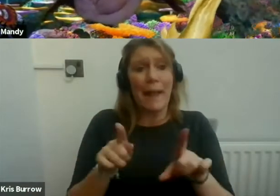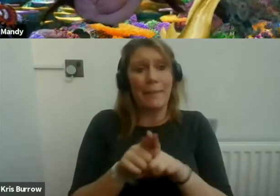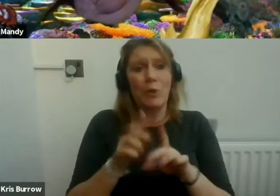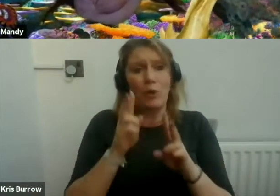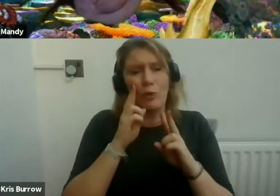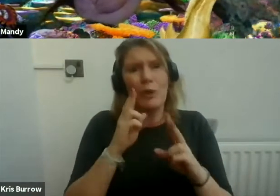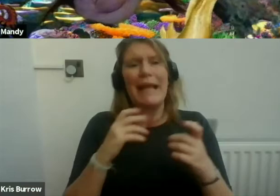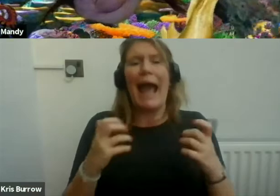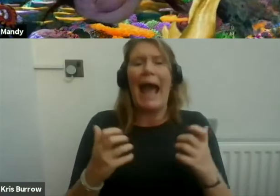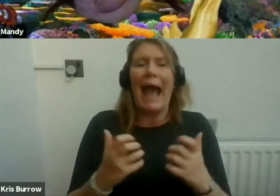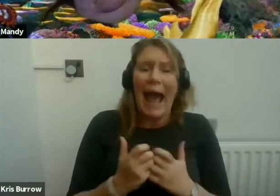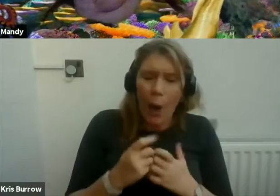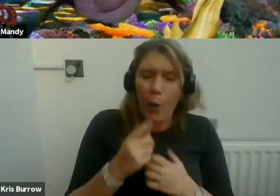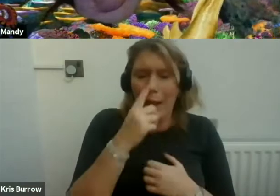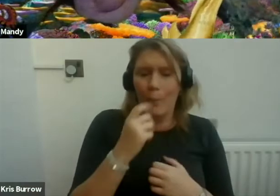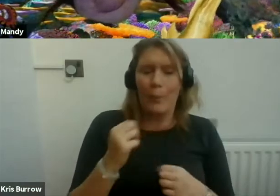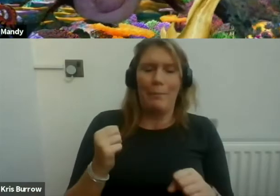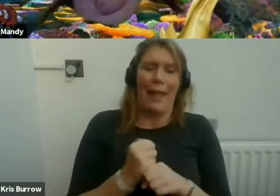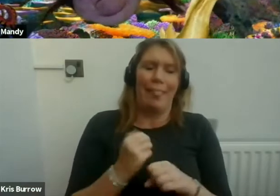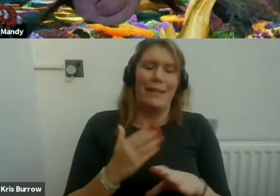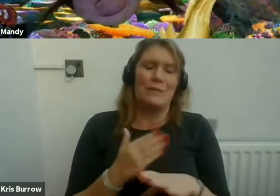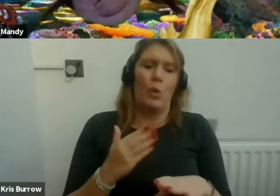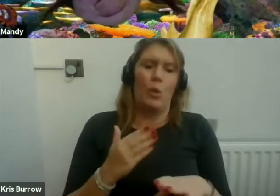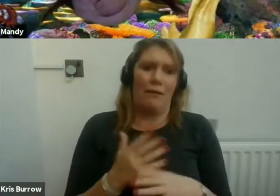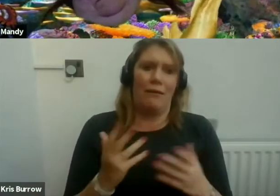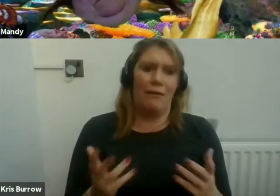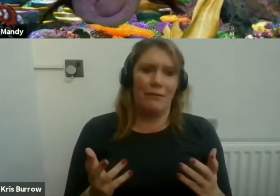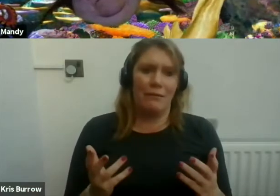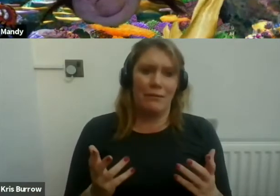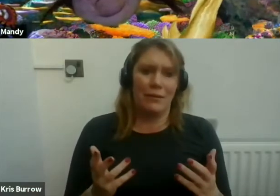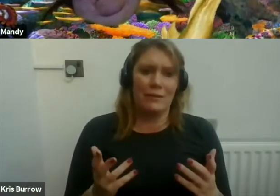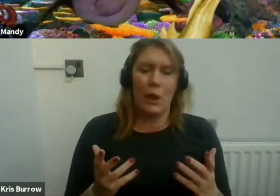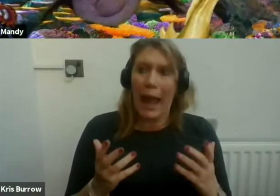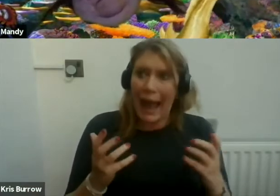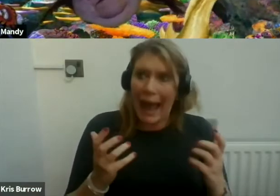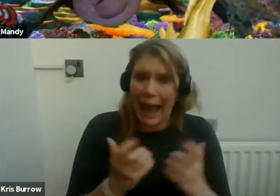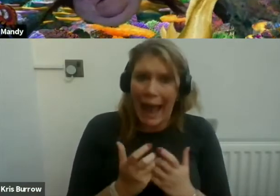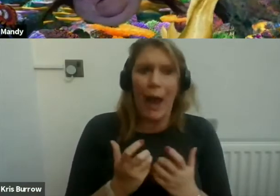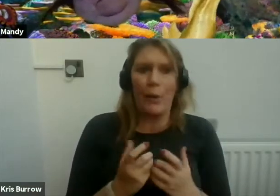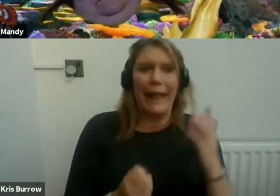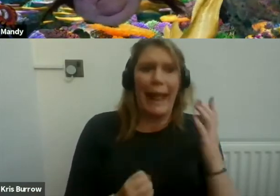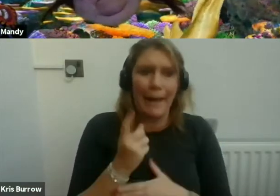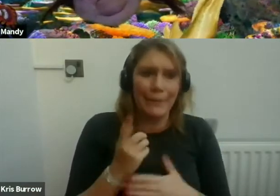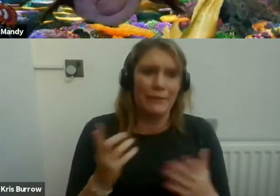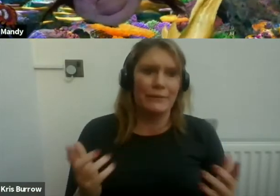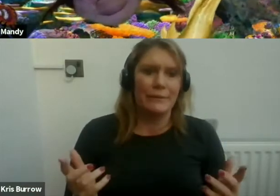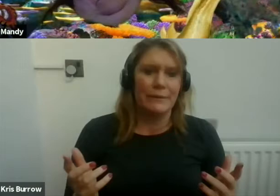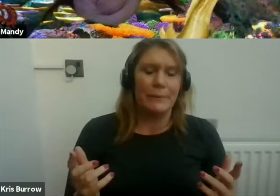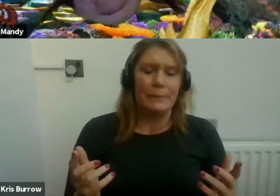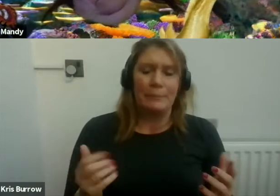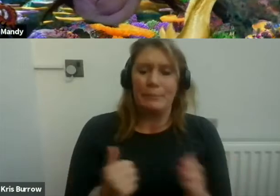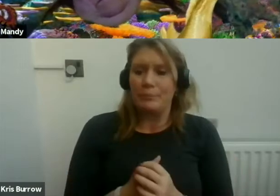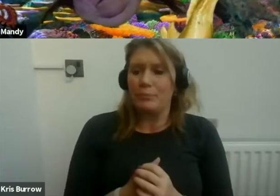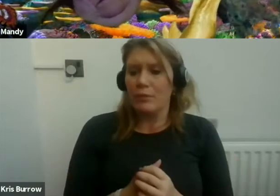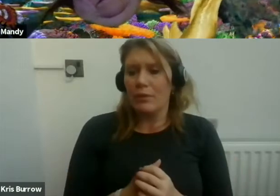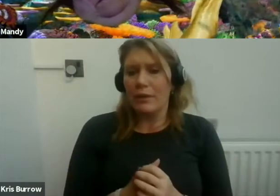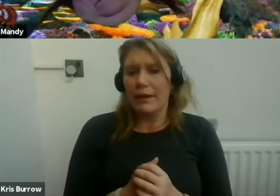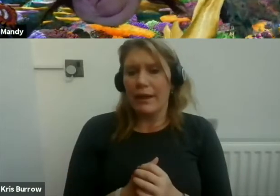we want to work, we want to get on and do this, what are we going to do about it? And for that, if I had a hat, I would take